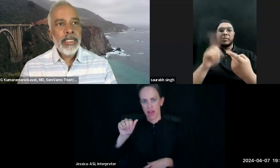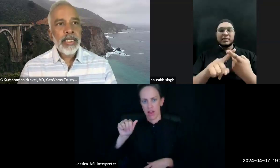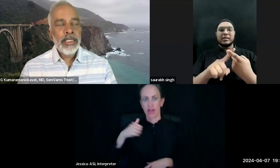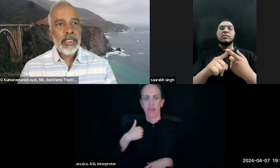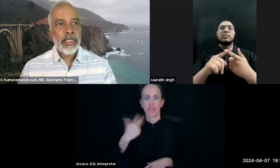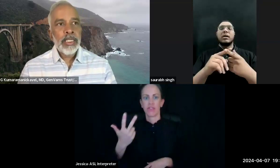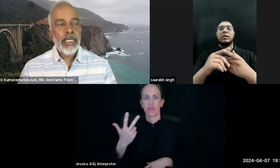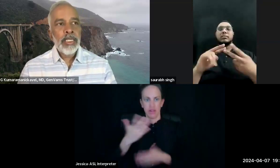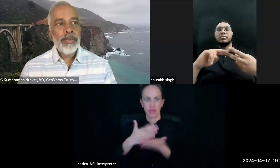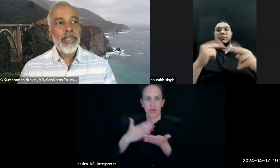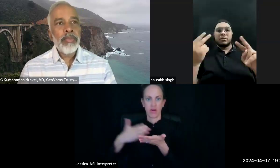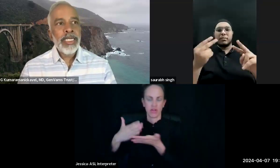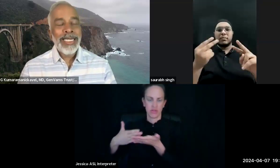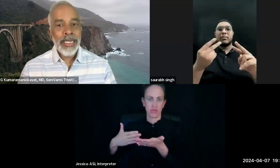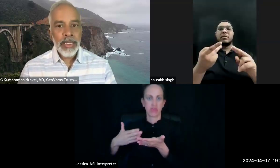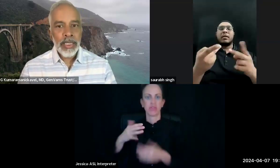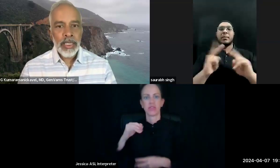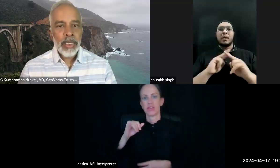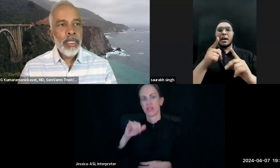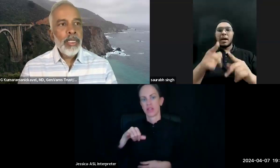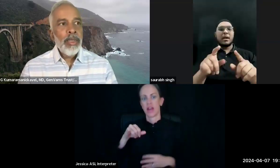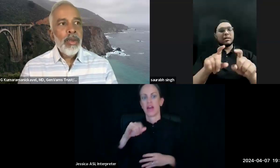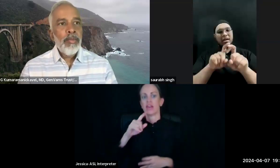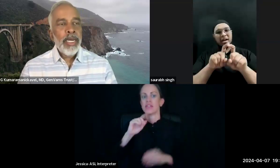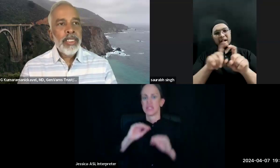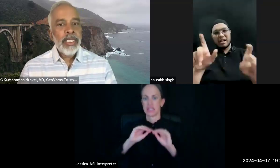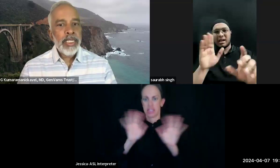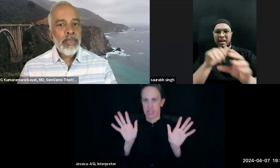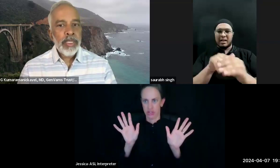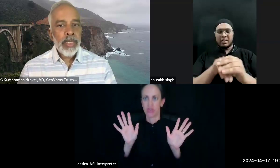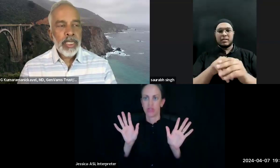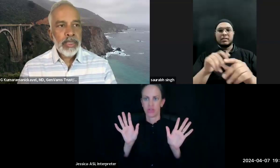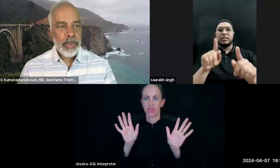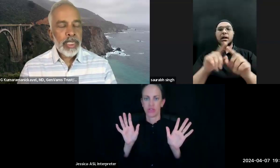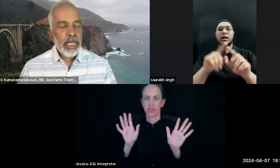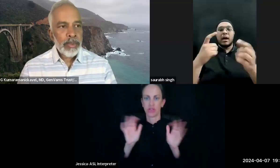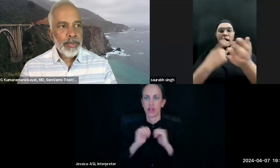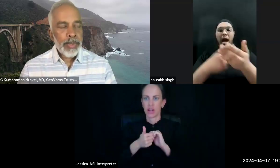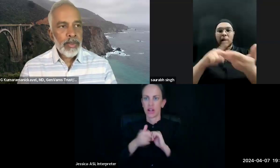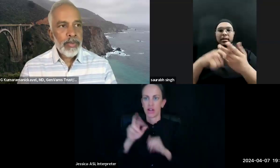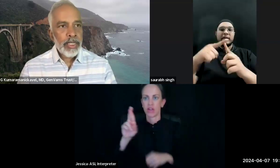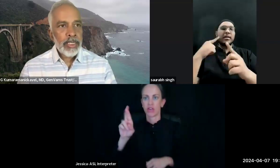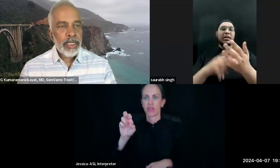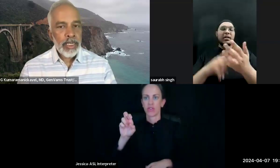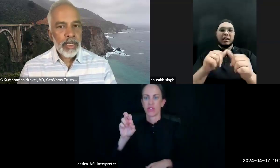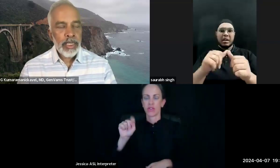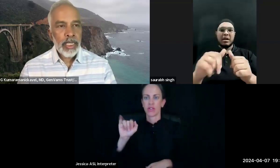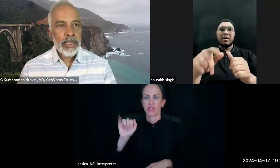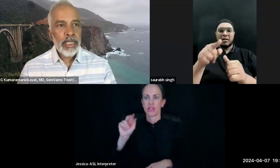that is completely cleared by the retinal pigment epithelium where there's another reaction